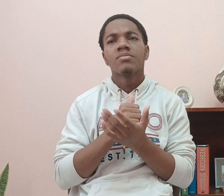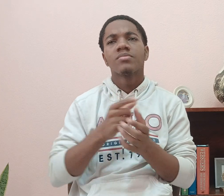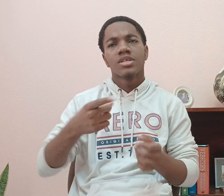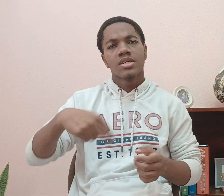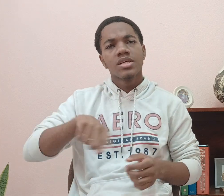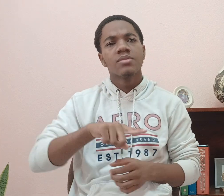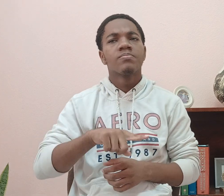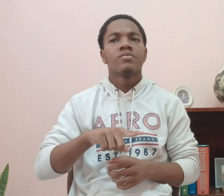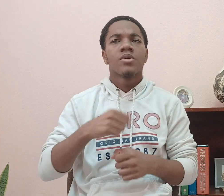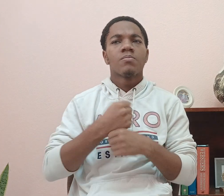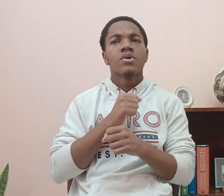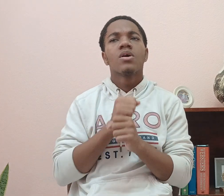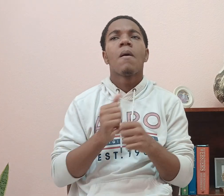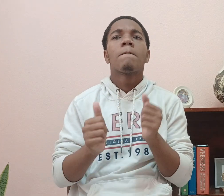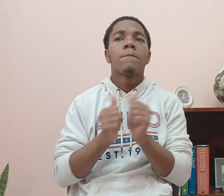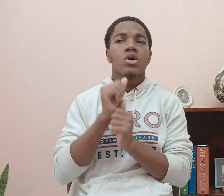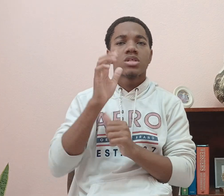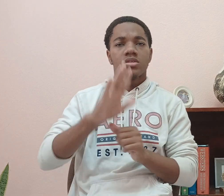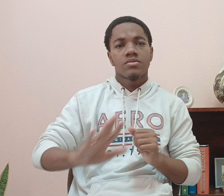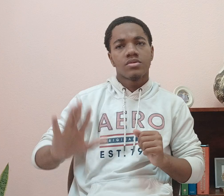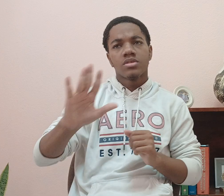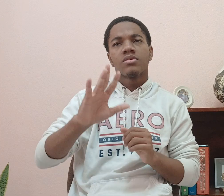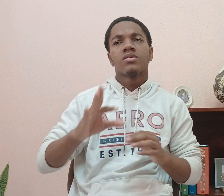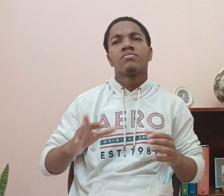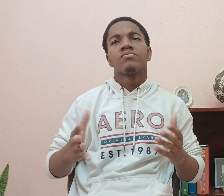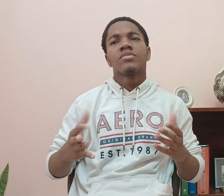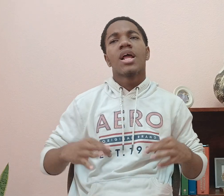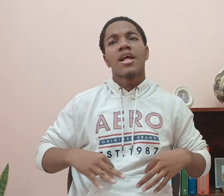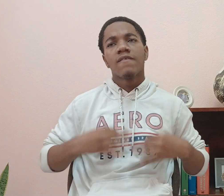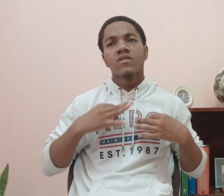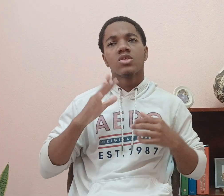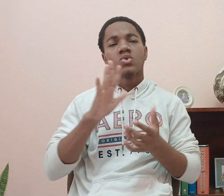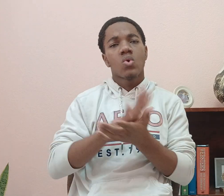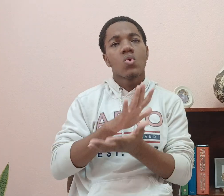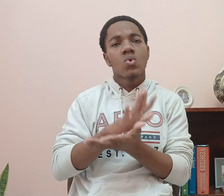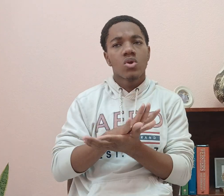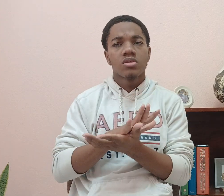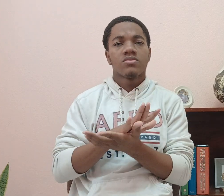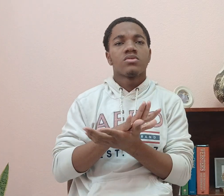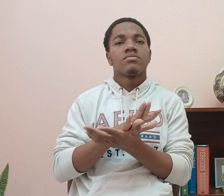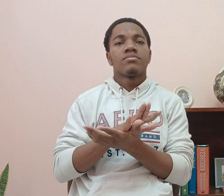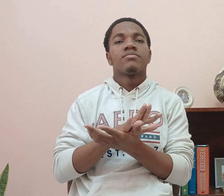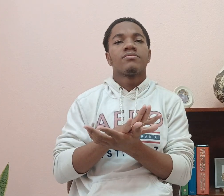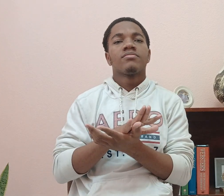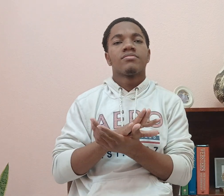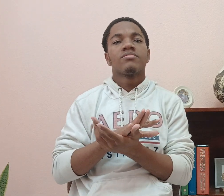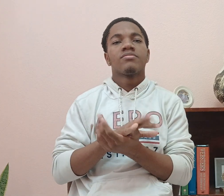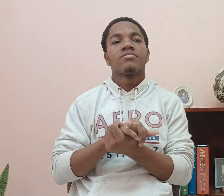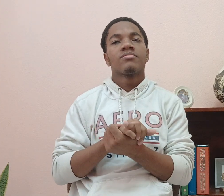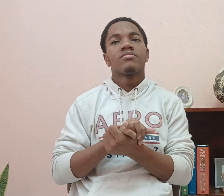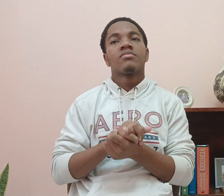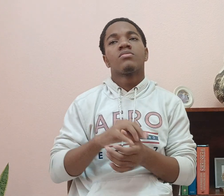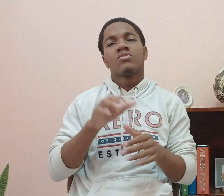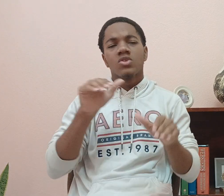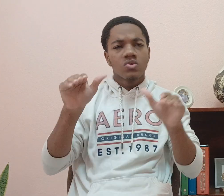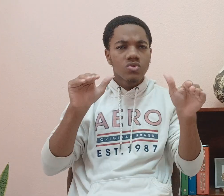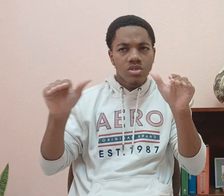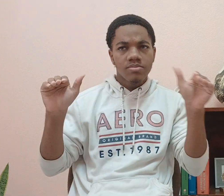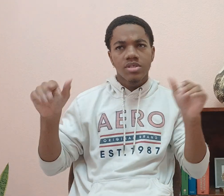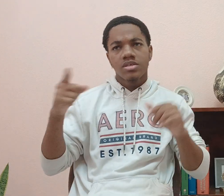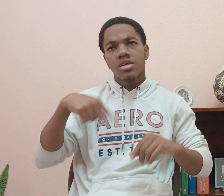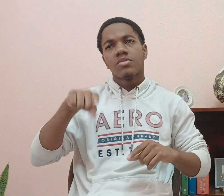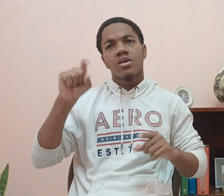of their years in school. Remind them of their obligations to their parents